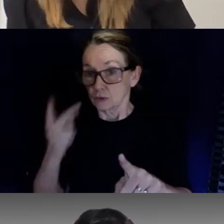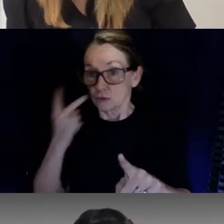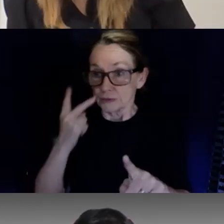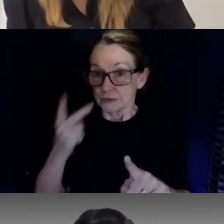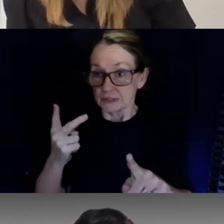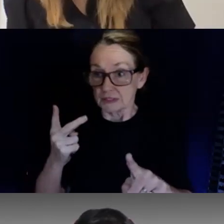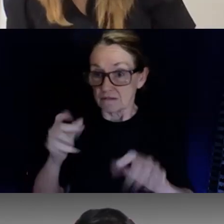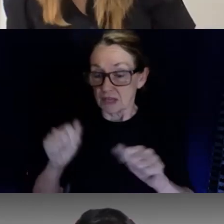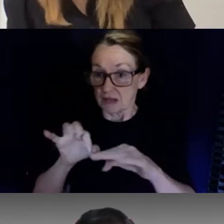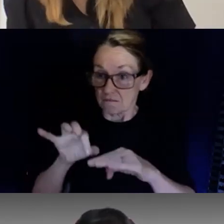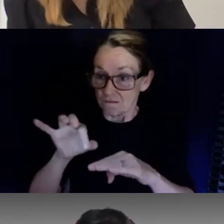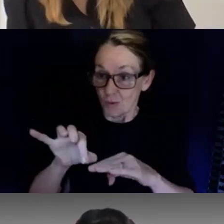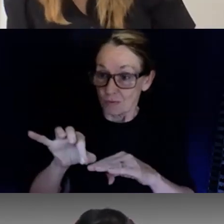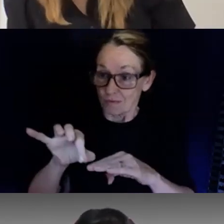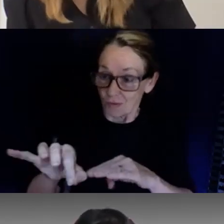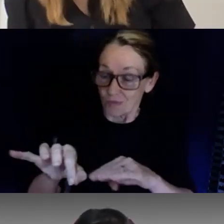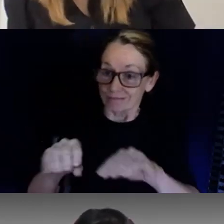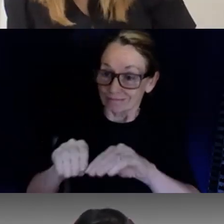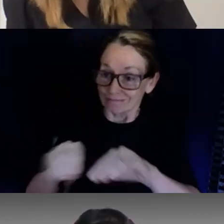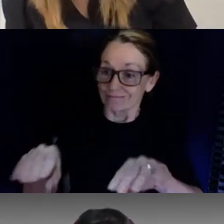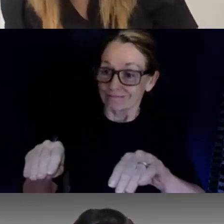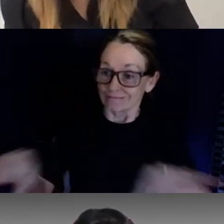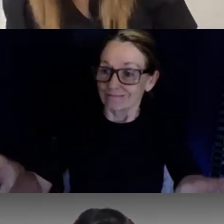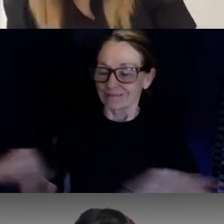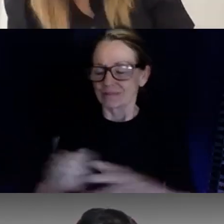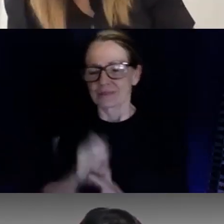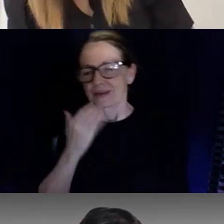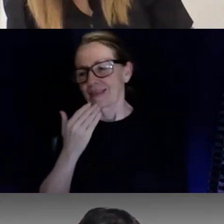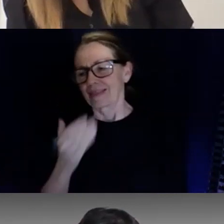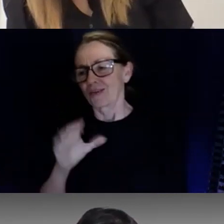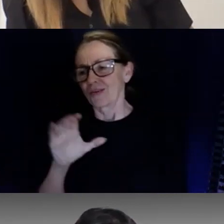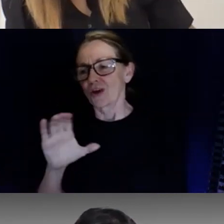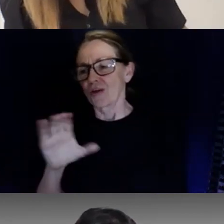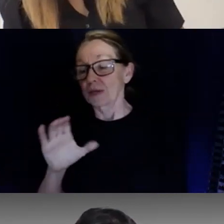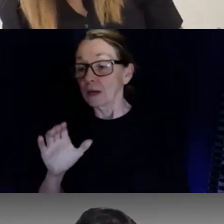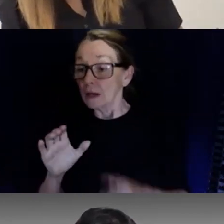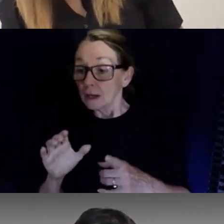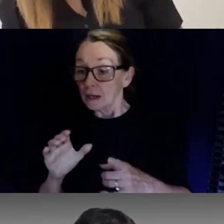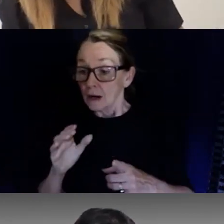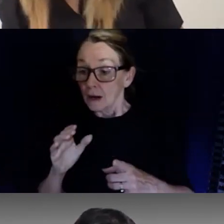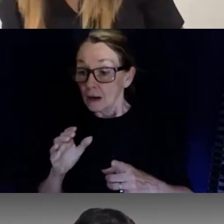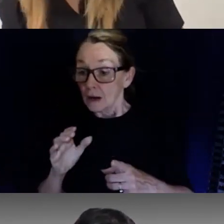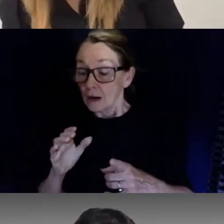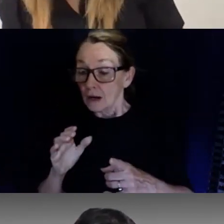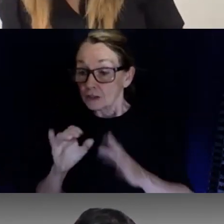YOU COULD DEFINITELY SENT A REQUEST AND I WILL DEFINITELY FORWARD IT TO THE APPROPRIATE PEOPLE. TO SEE IF THEY COULD FORWARD IT FORWARD. PASS IT FORWARD.